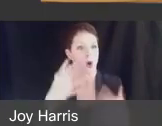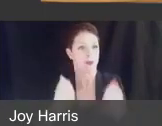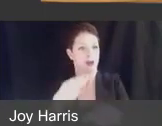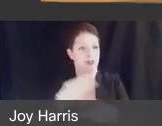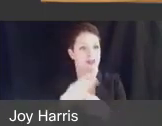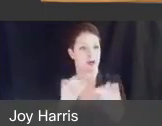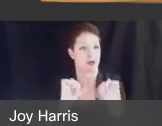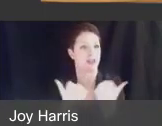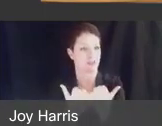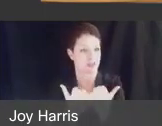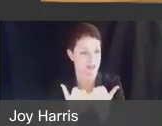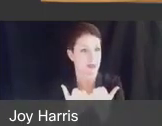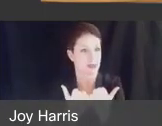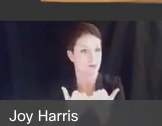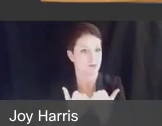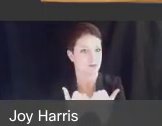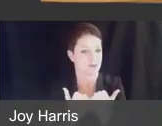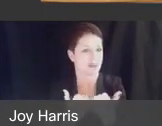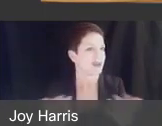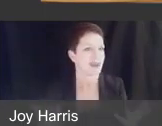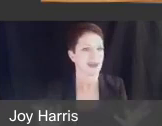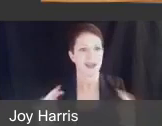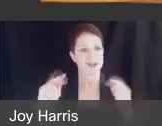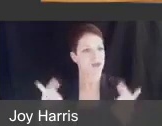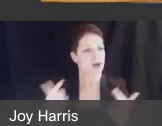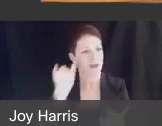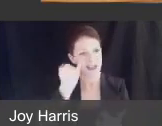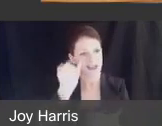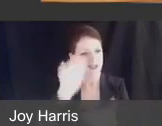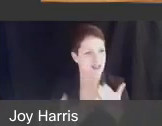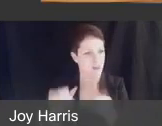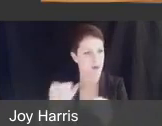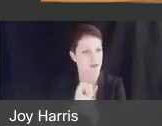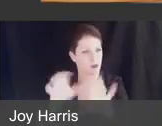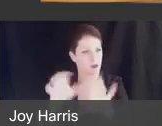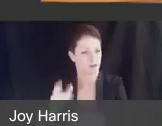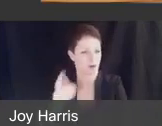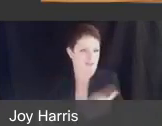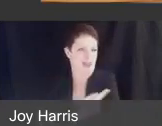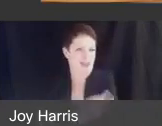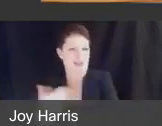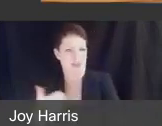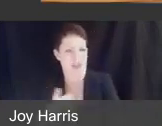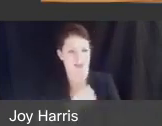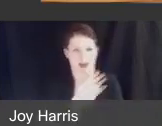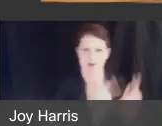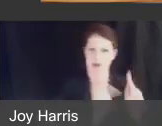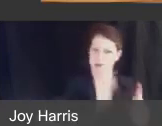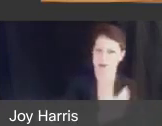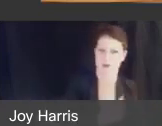It does no good if only some of that workforce is vaccinated because they don't happen to live